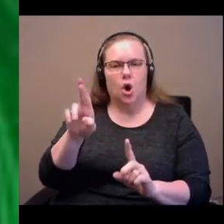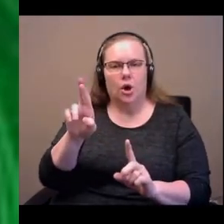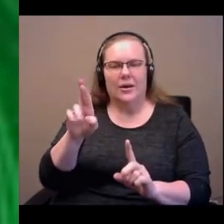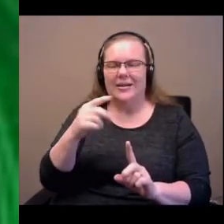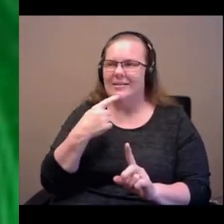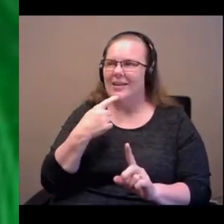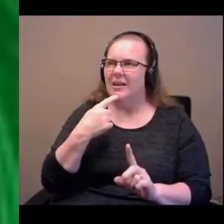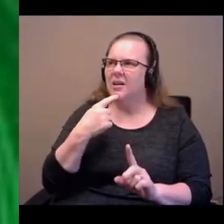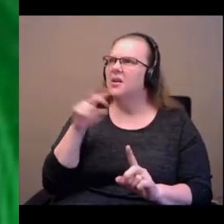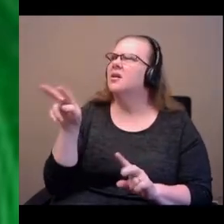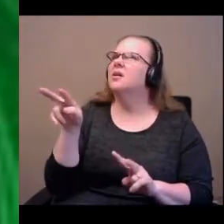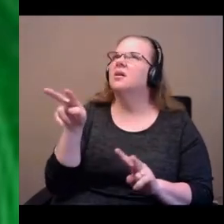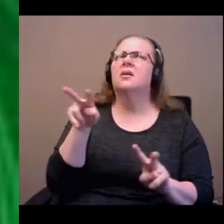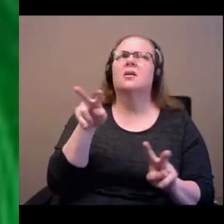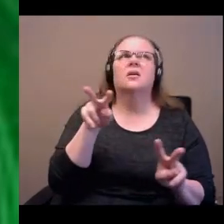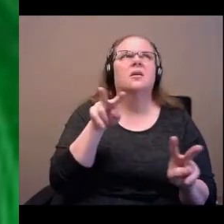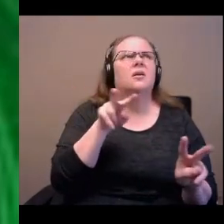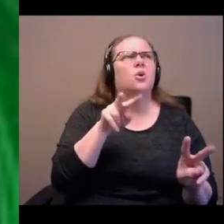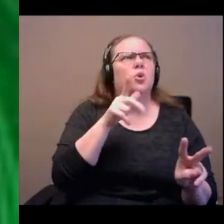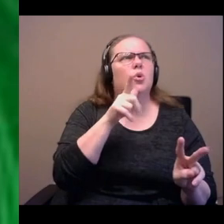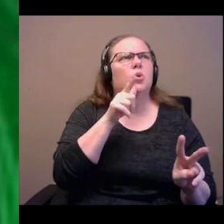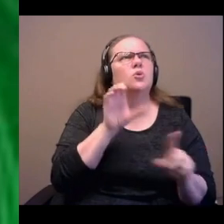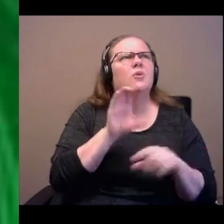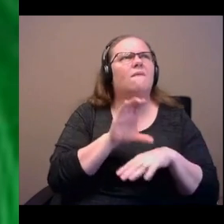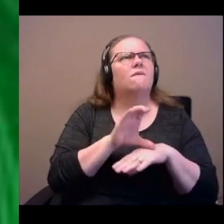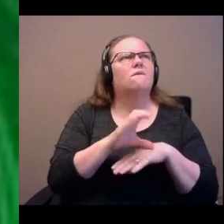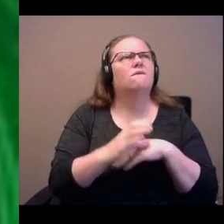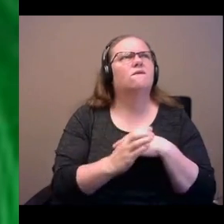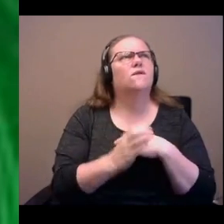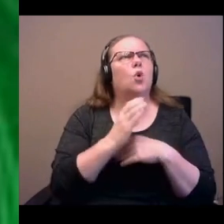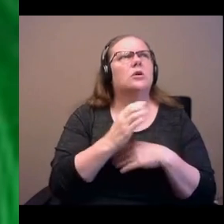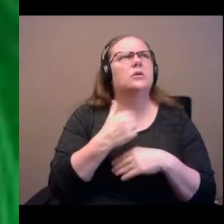environment for incoming projectiles, right? Think about when a telemarketer calls you on